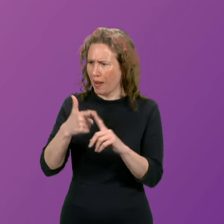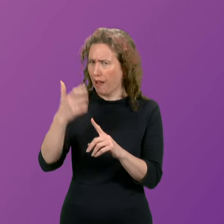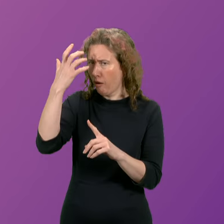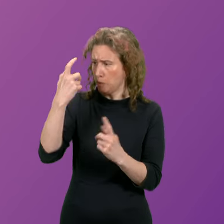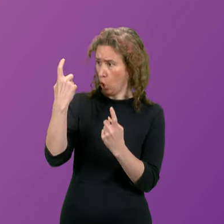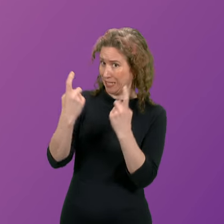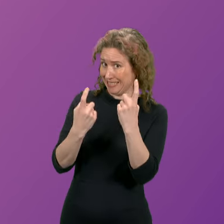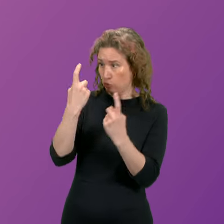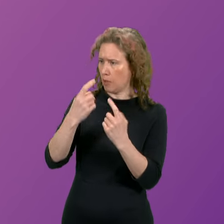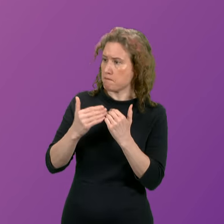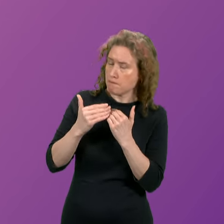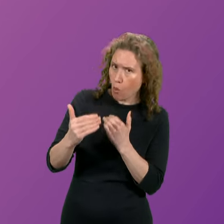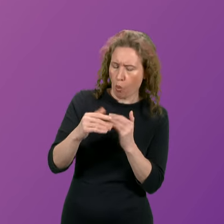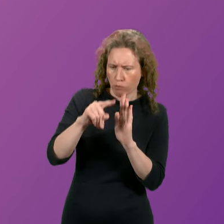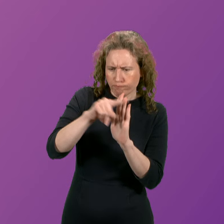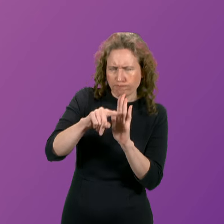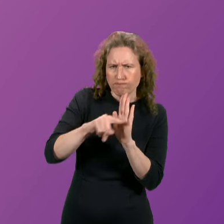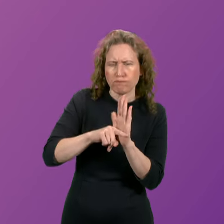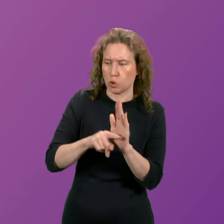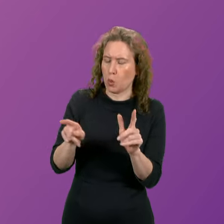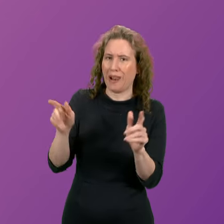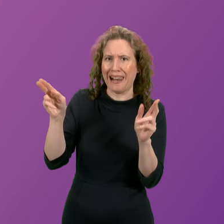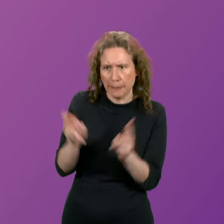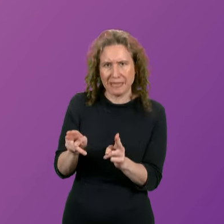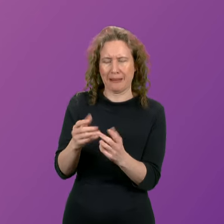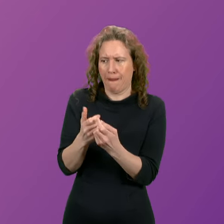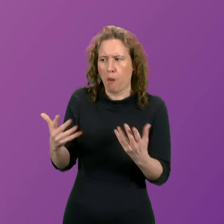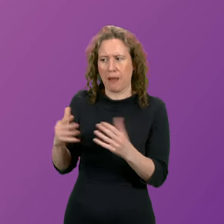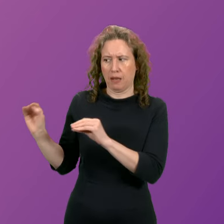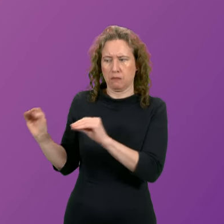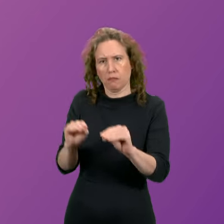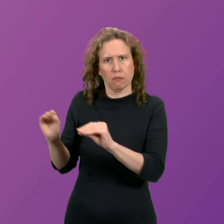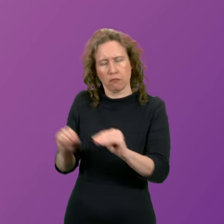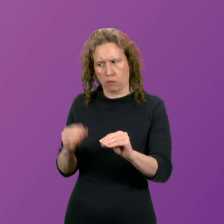introducing further measures to restrict the graduate visa route. I have written to